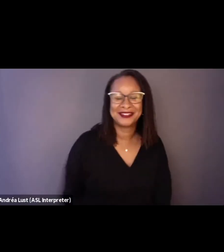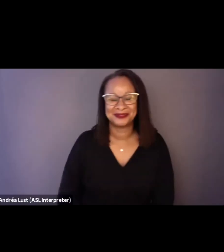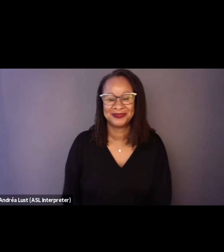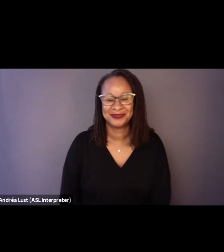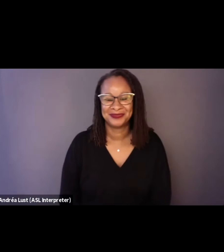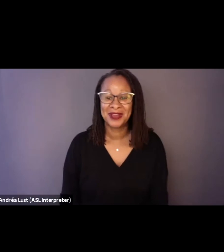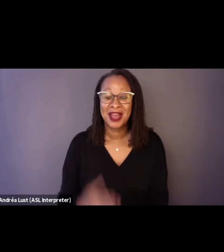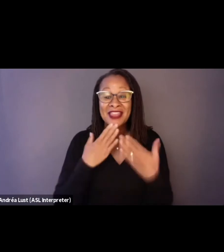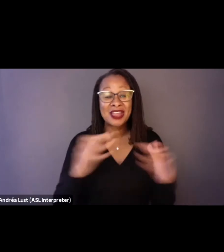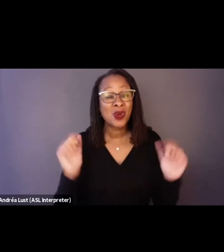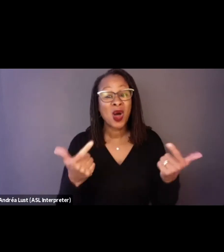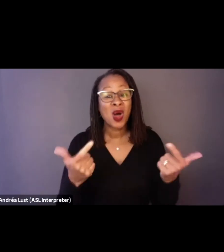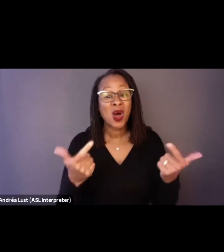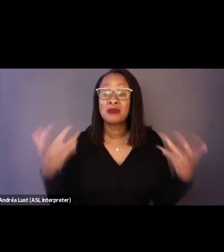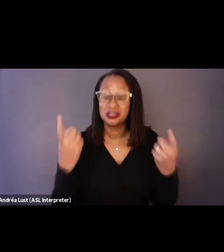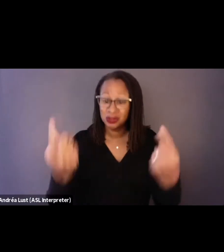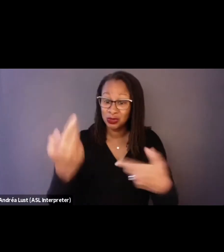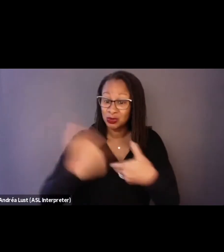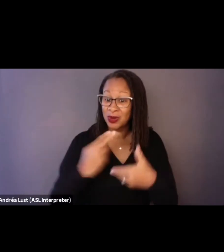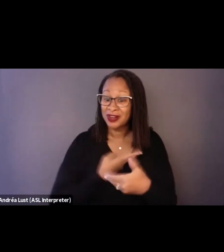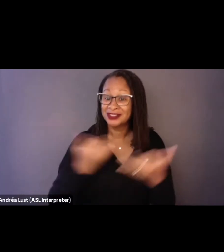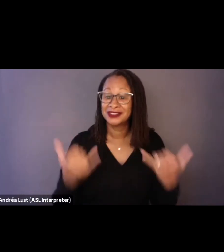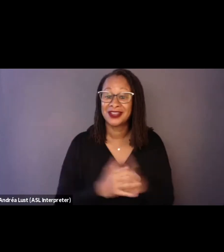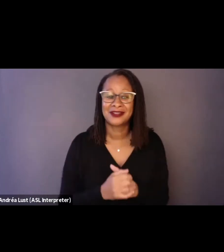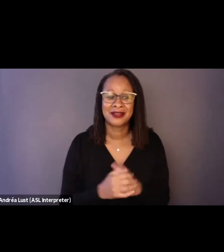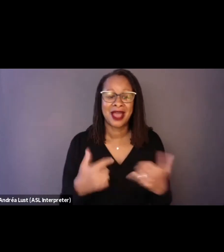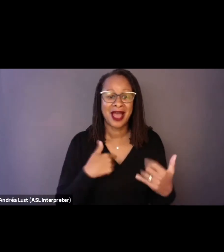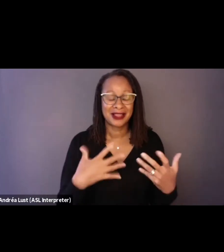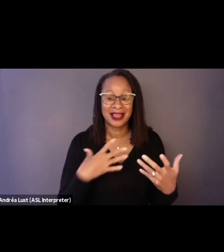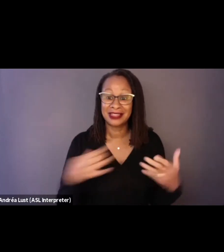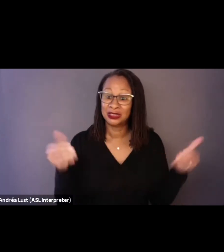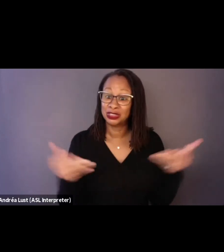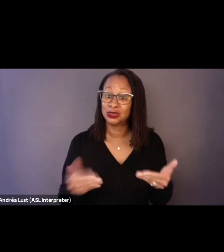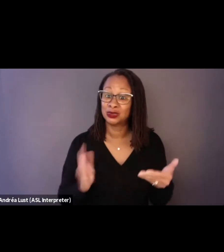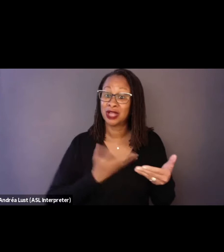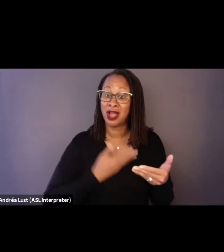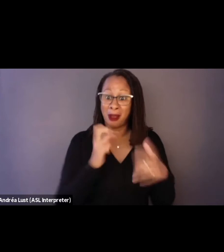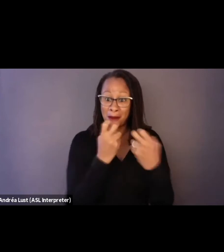Thank you all so much for being here, and I would like to introduce our panelists.